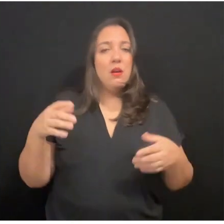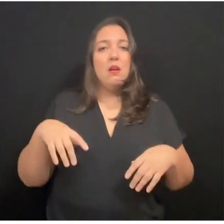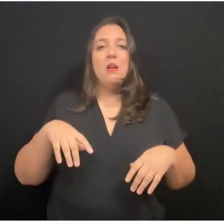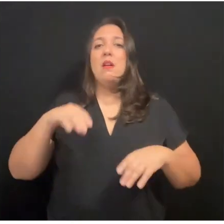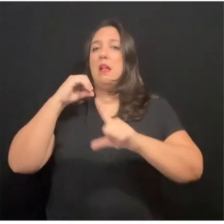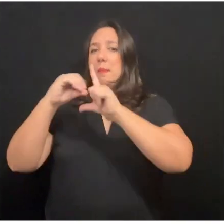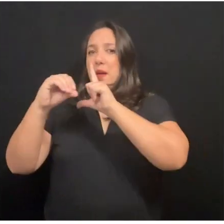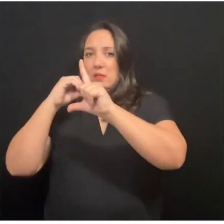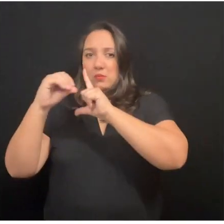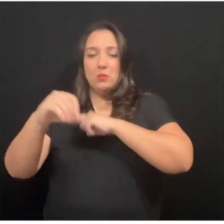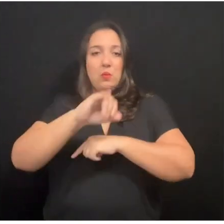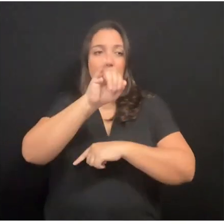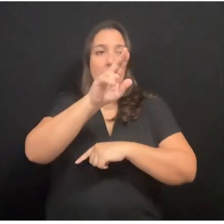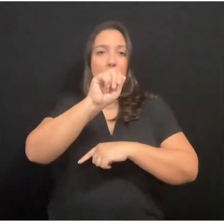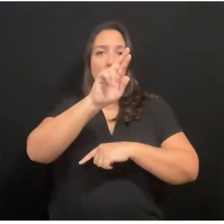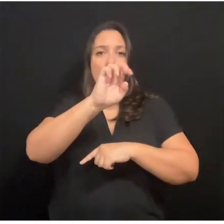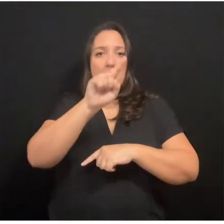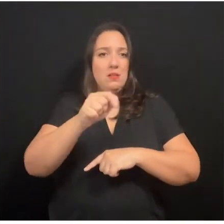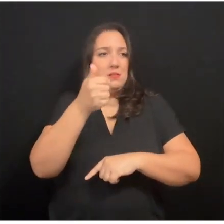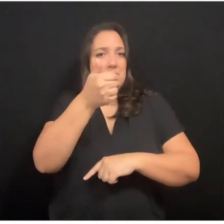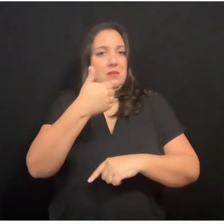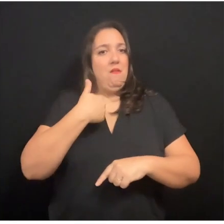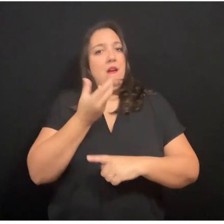and Juarez are its own historical beauty.